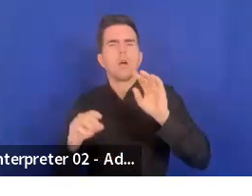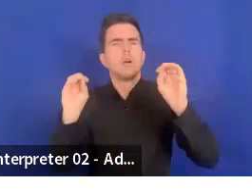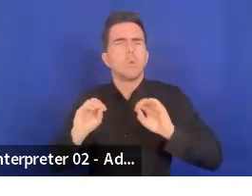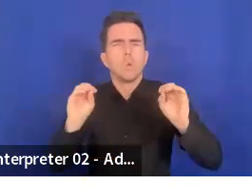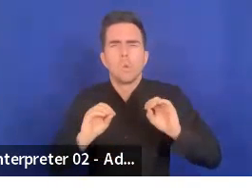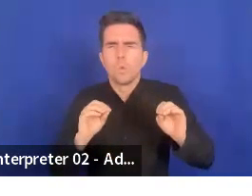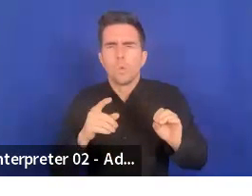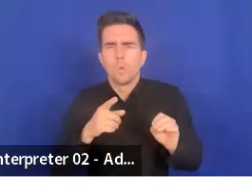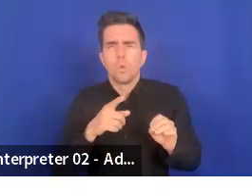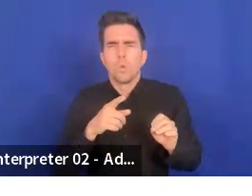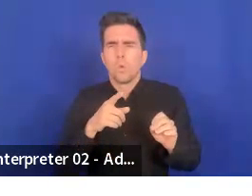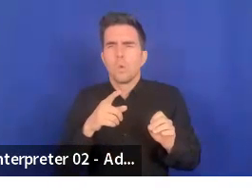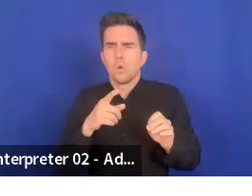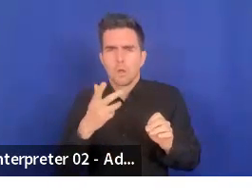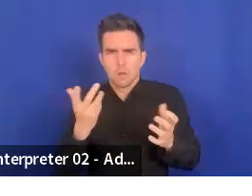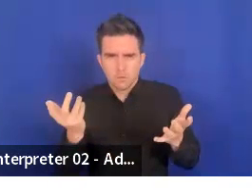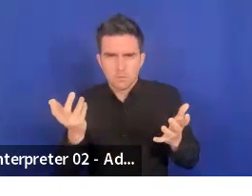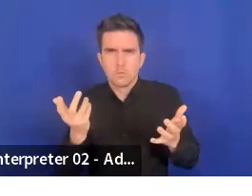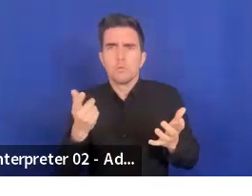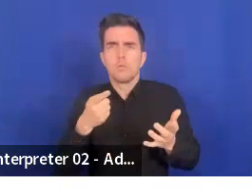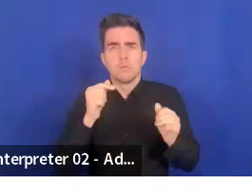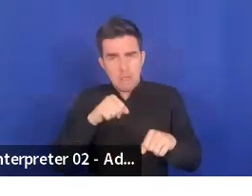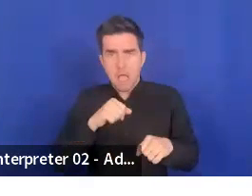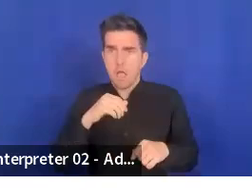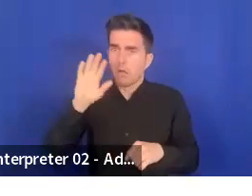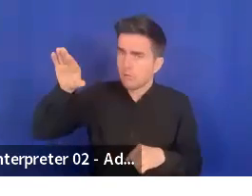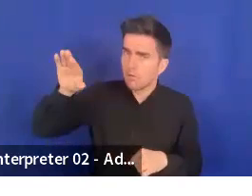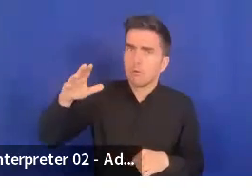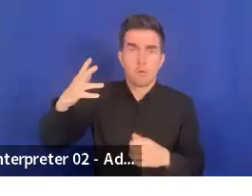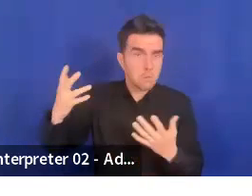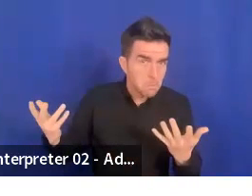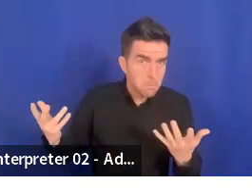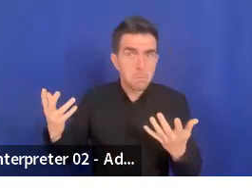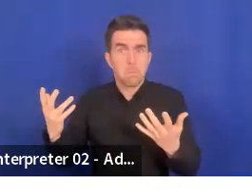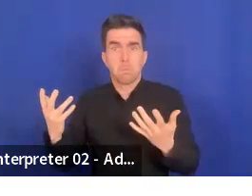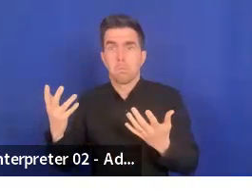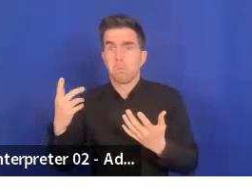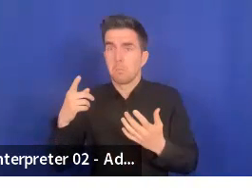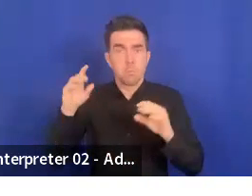It's not just about what's going to come up next, but what also has been done or hasn't